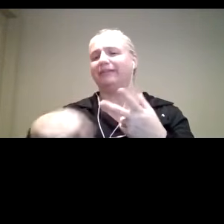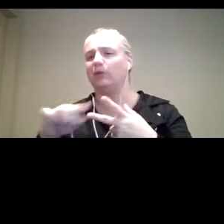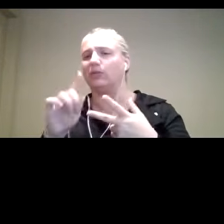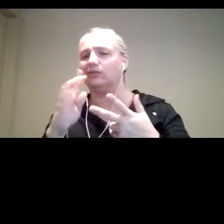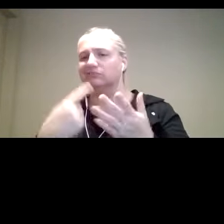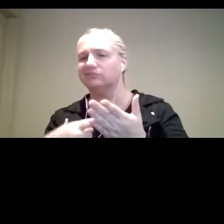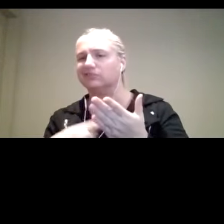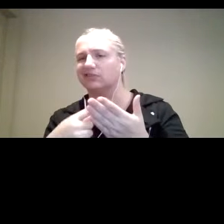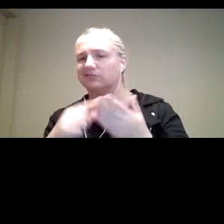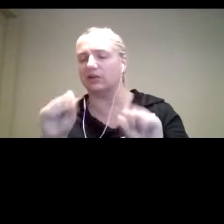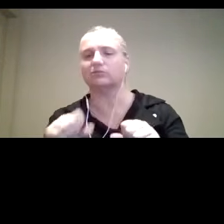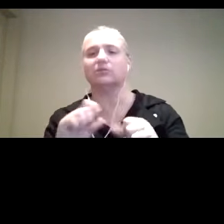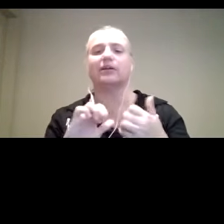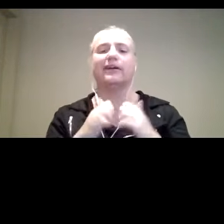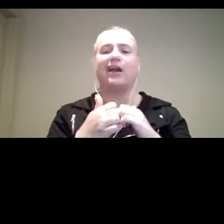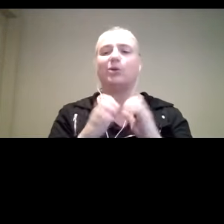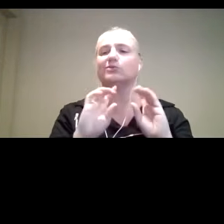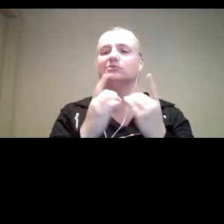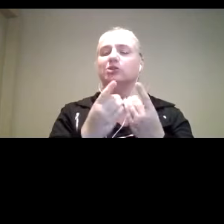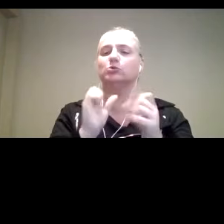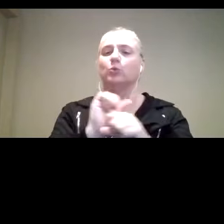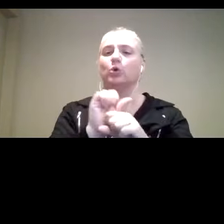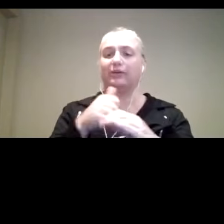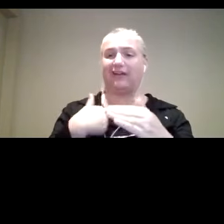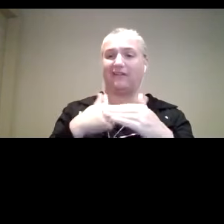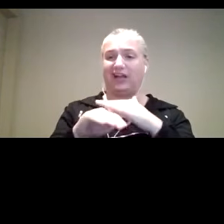For example, how does a district work to have access to outside providers